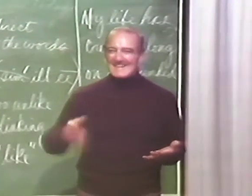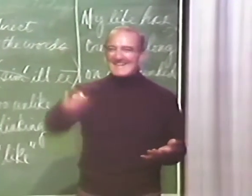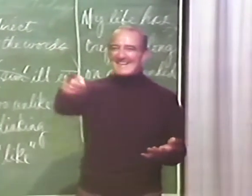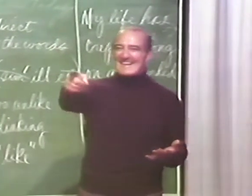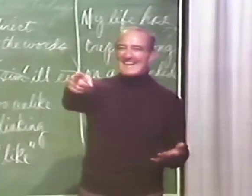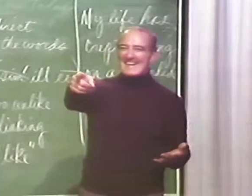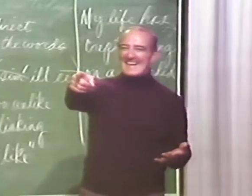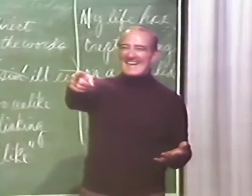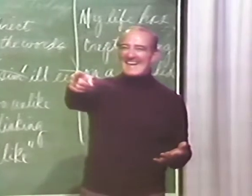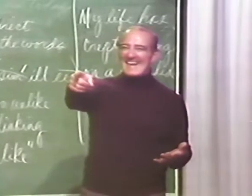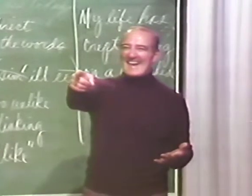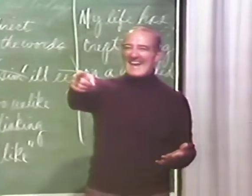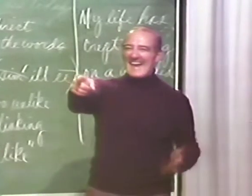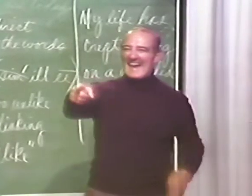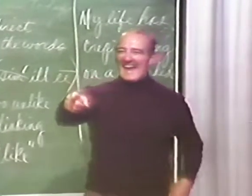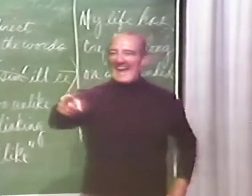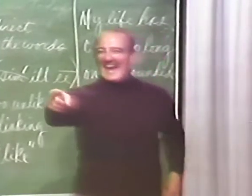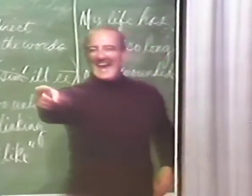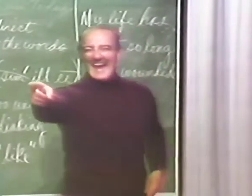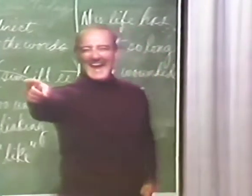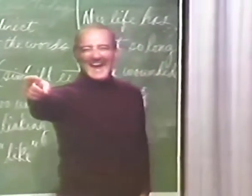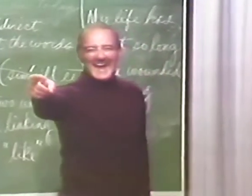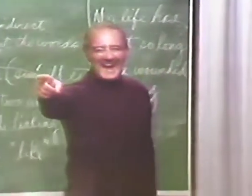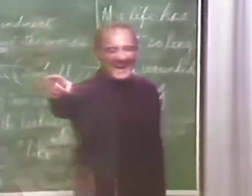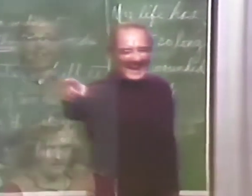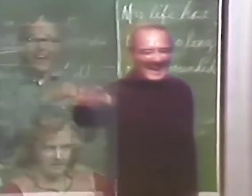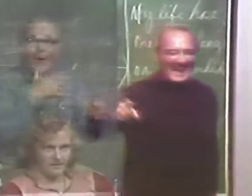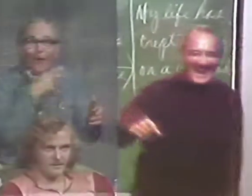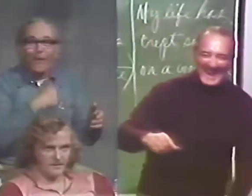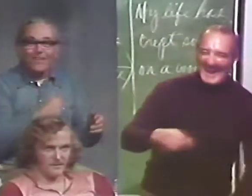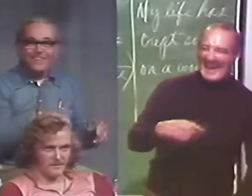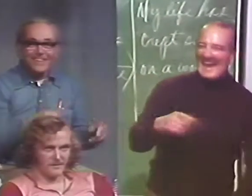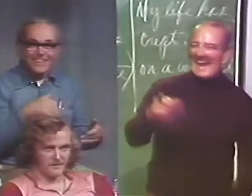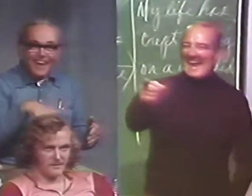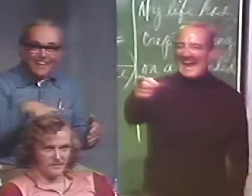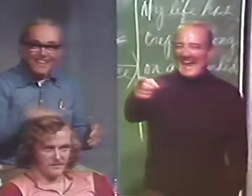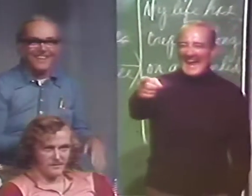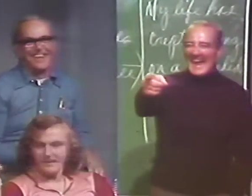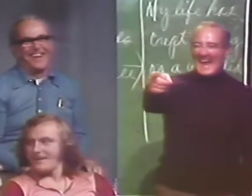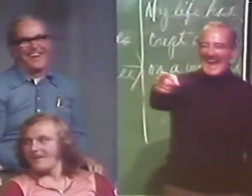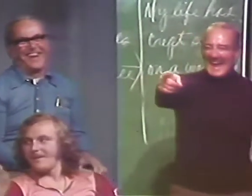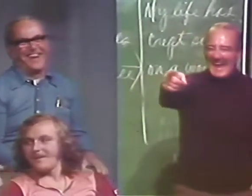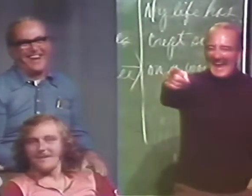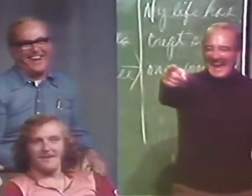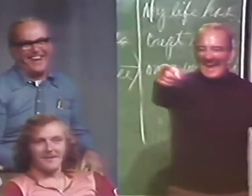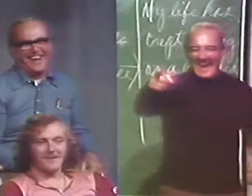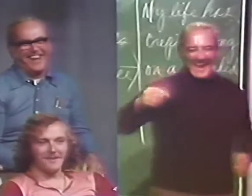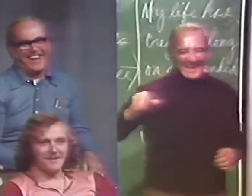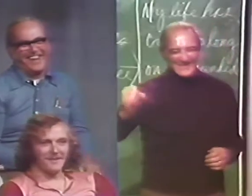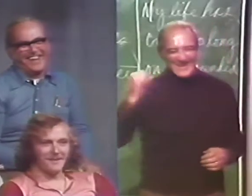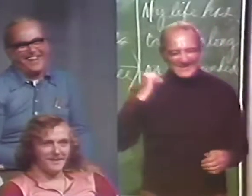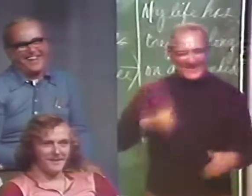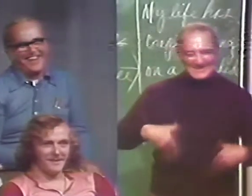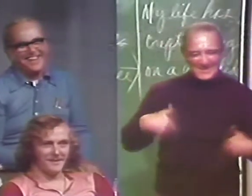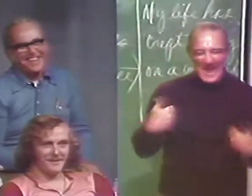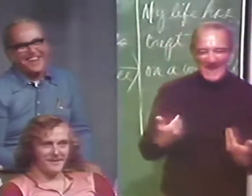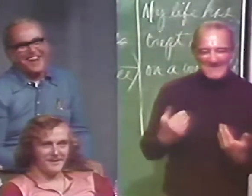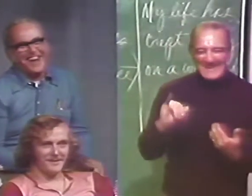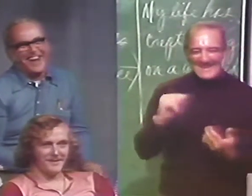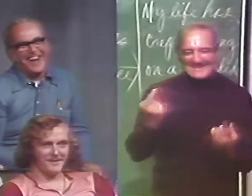AND LESS, LESS, LESS PLEASURE. SPEAK FOR YOURSELF. NOT ME. I'M NOT THAT OLD YET!